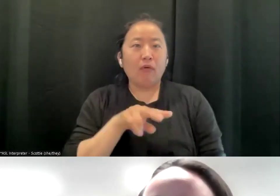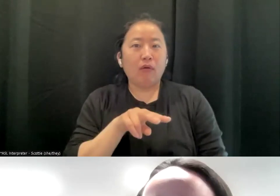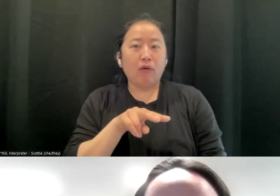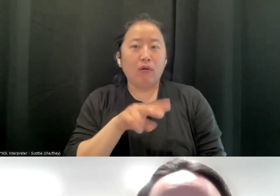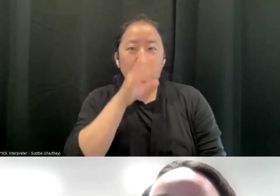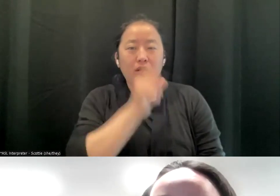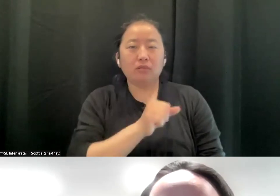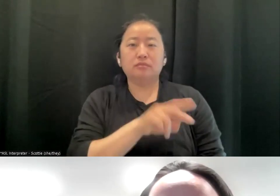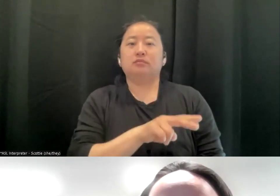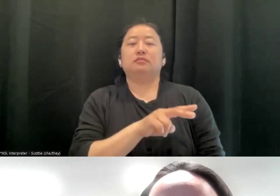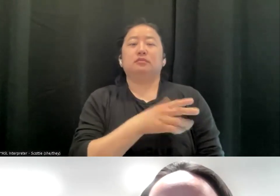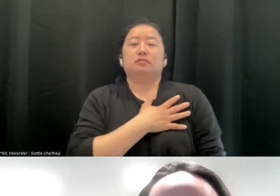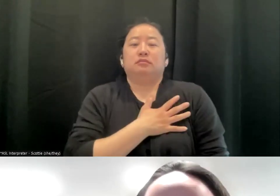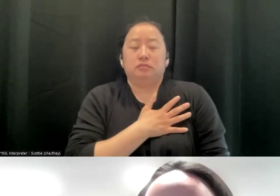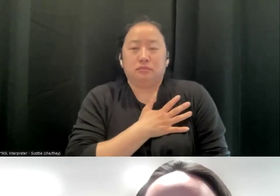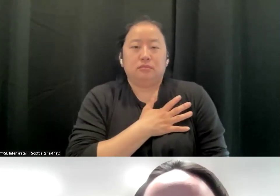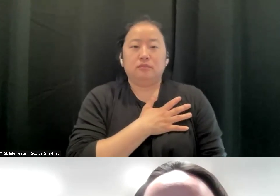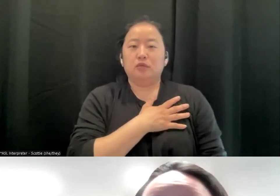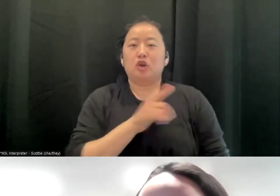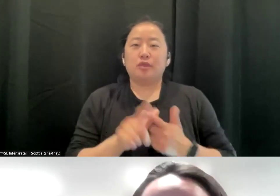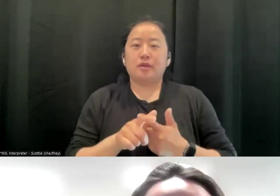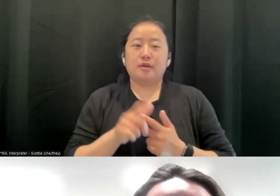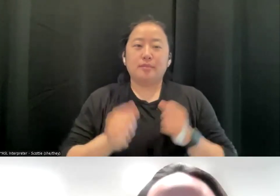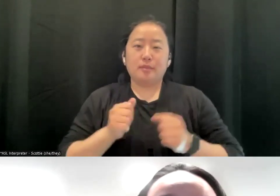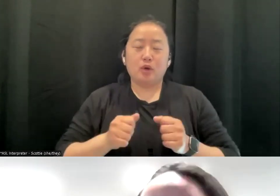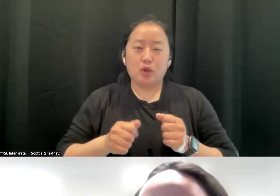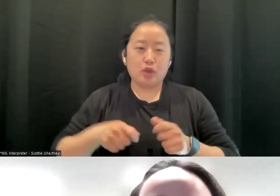I admire the runners and all that, but I'm like, give me the curling.